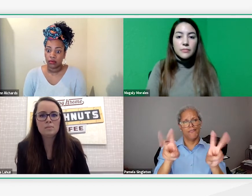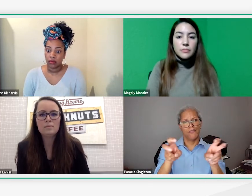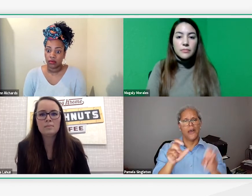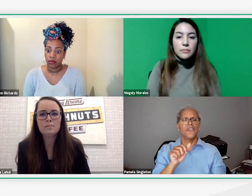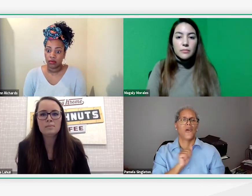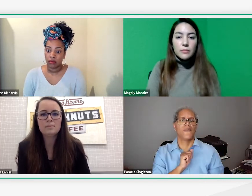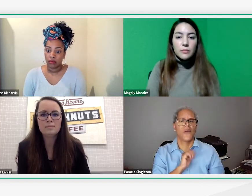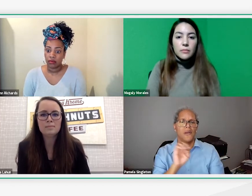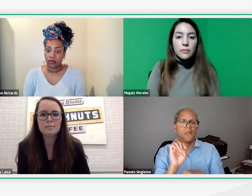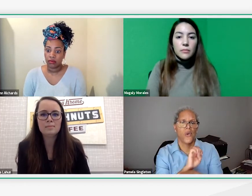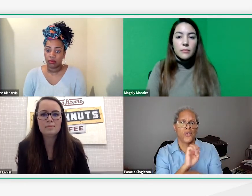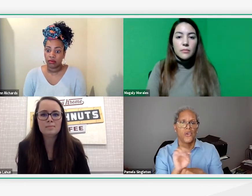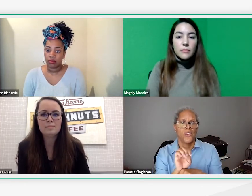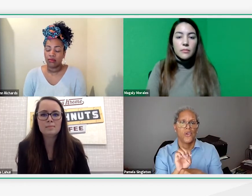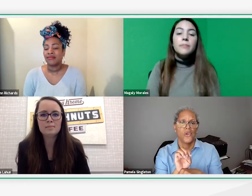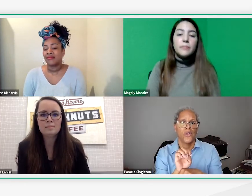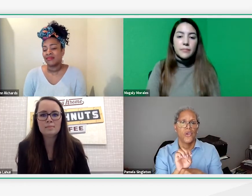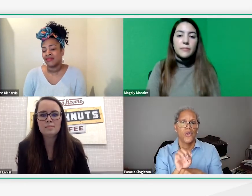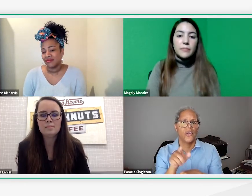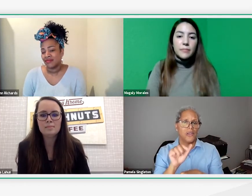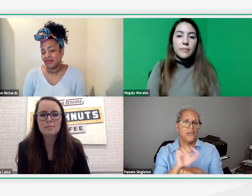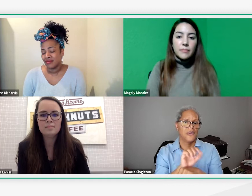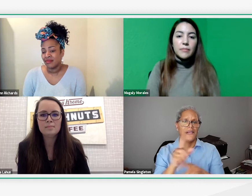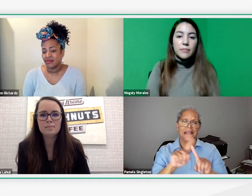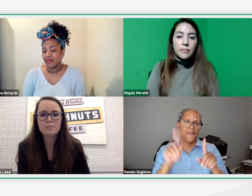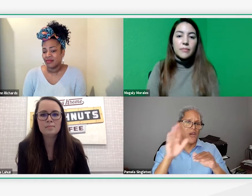The 1099-NEC is basically for self-employed.